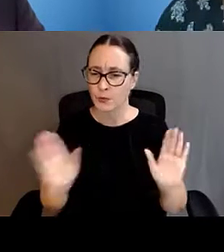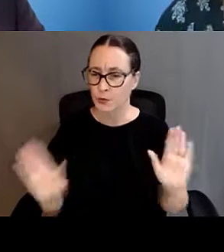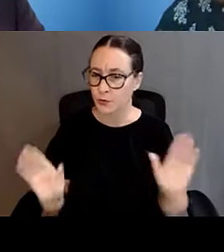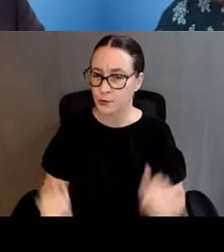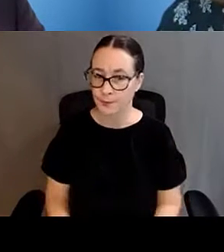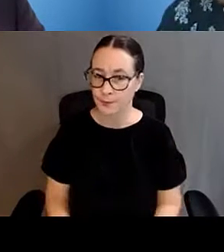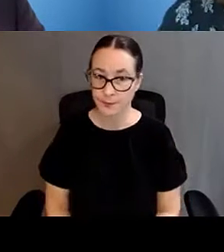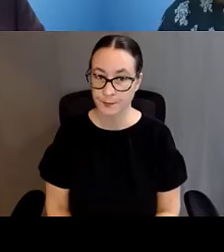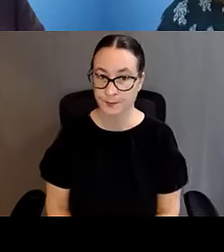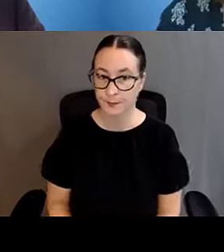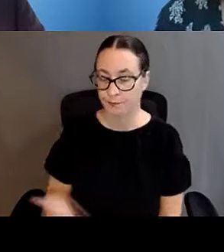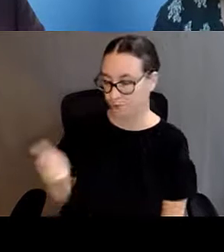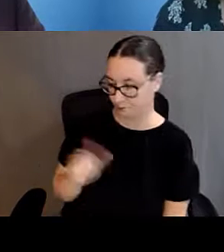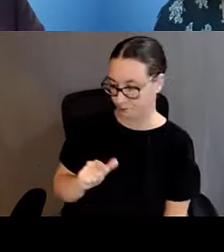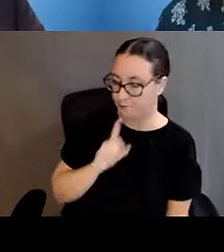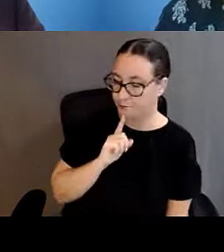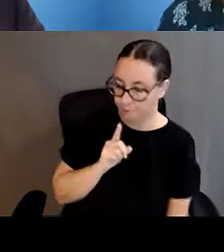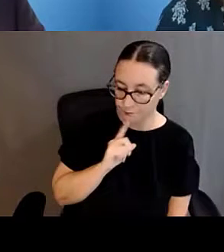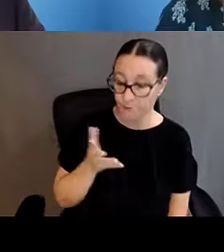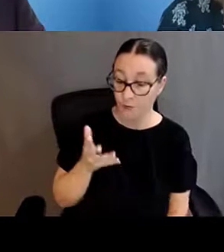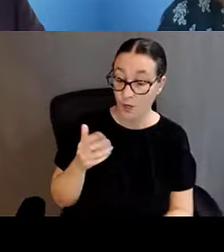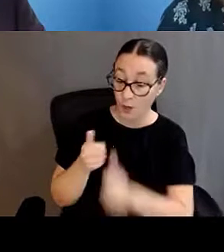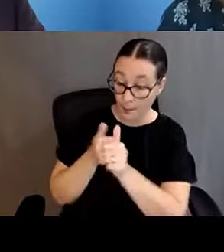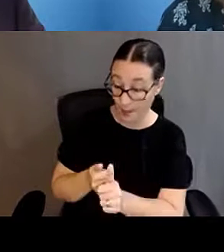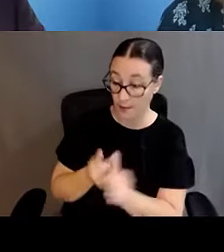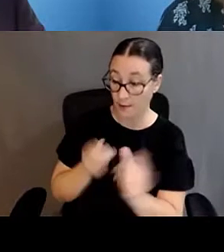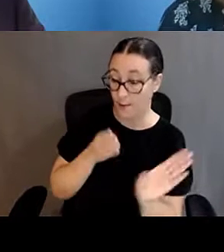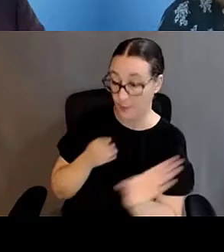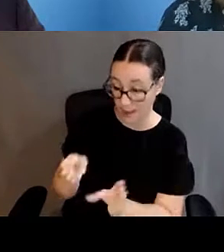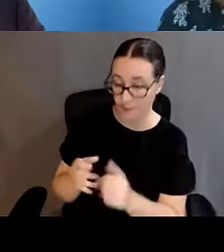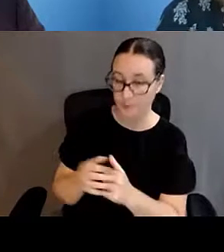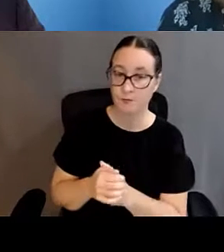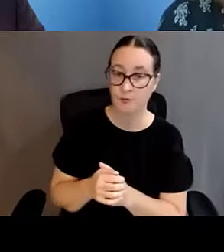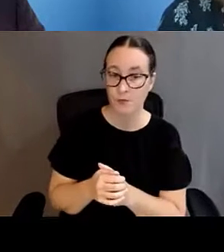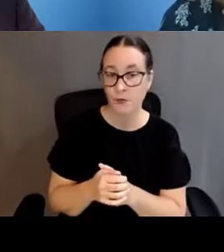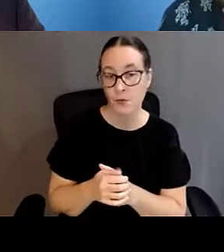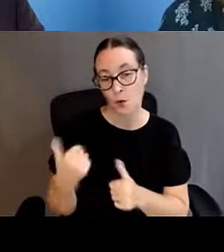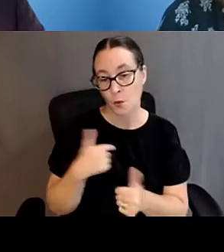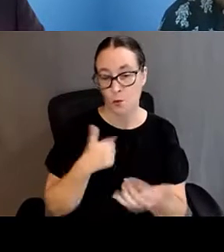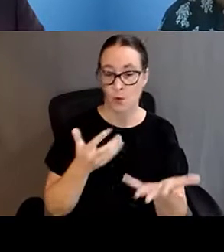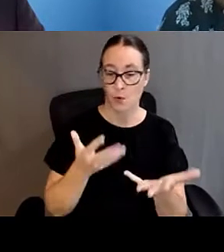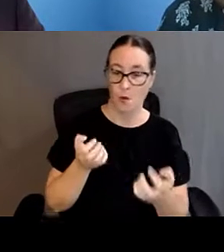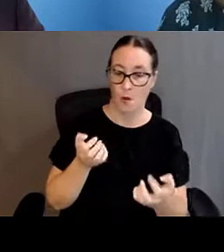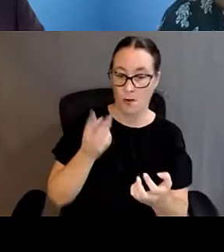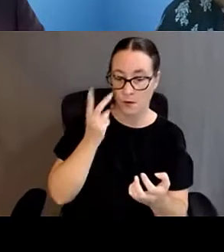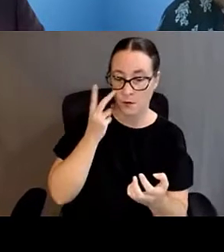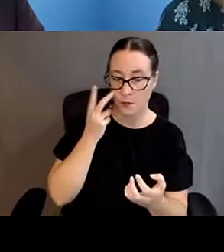Cindy Danielson: Sure, so in terms of compliance with the plan, what we are looking for is that what you indicated